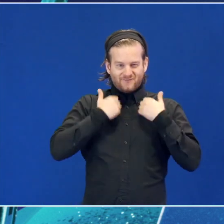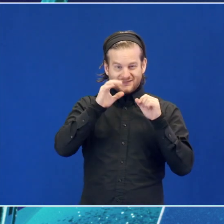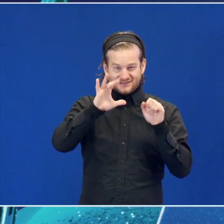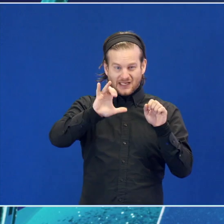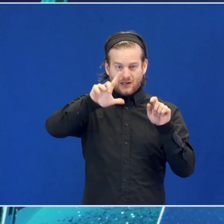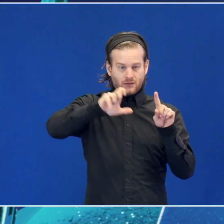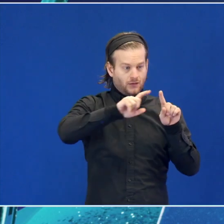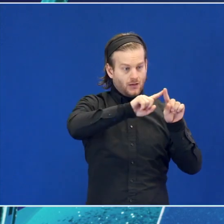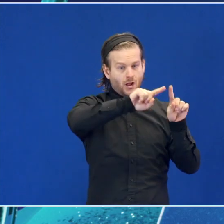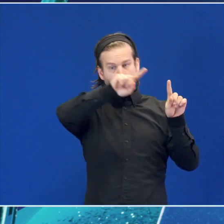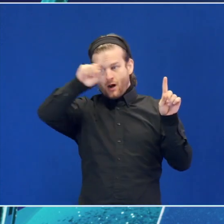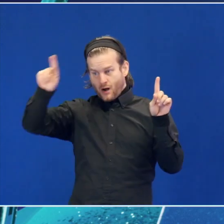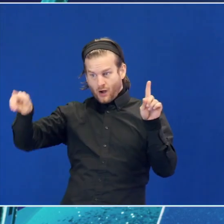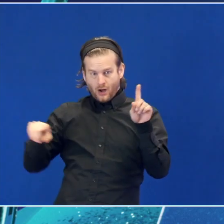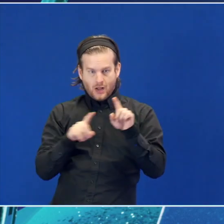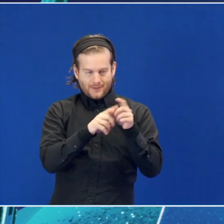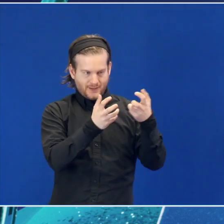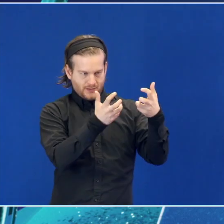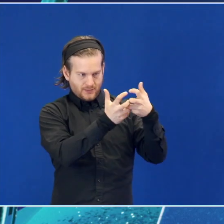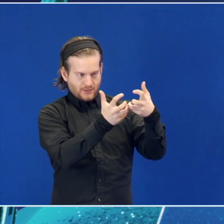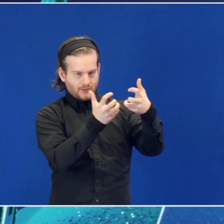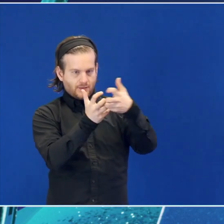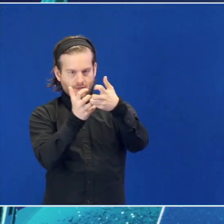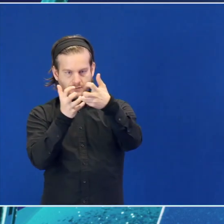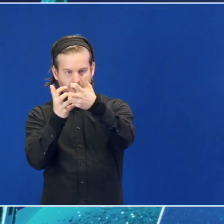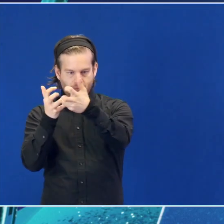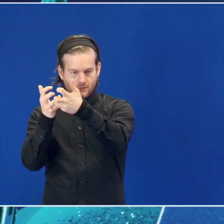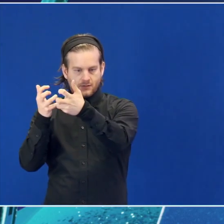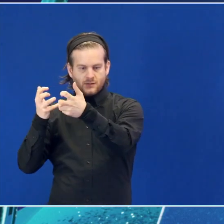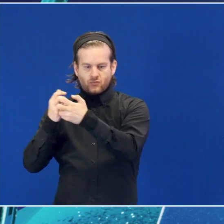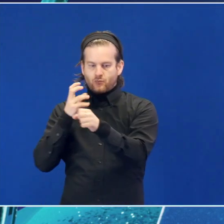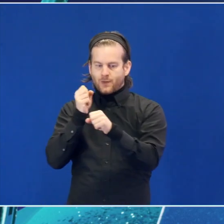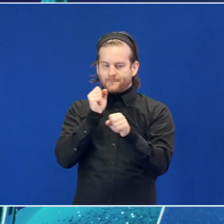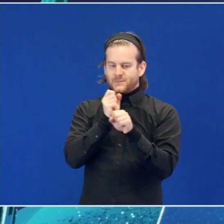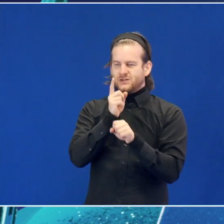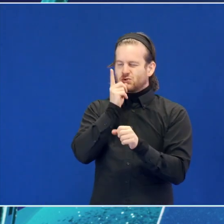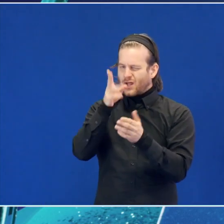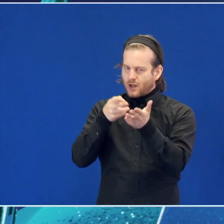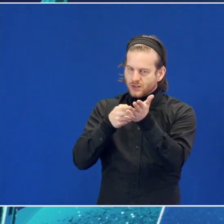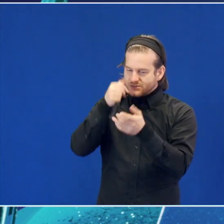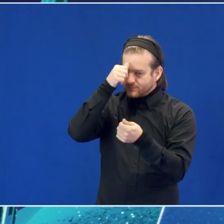they really do matter. And then the other thing that's really relevant here,